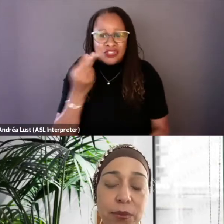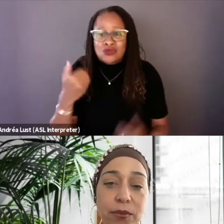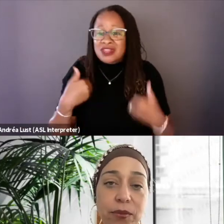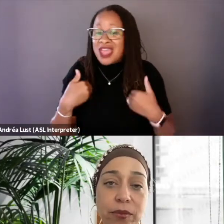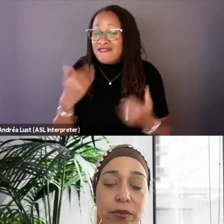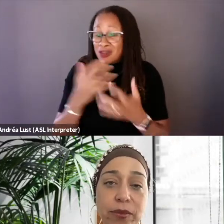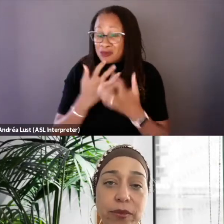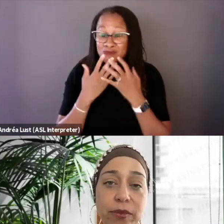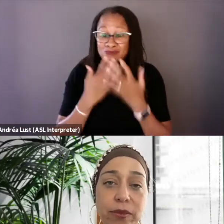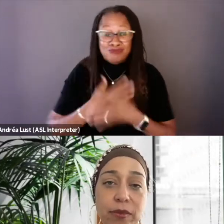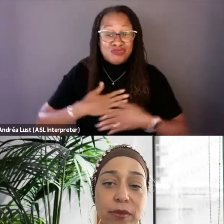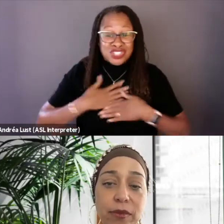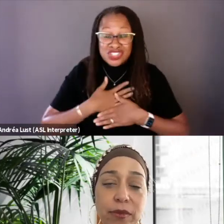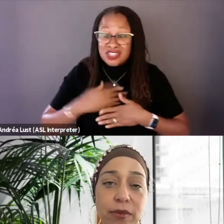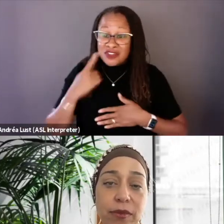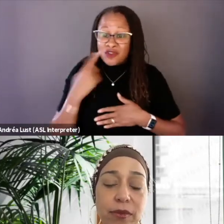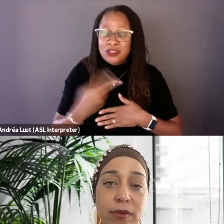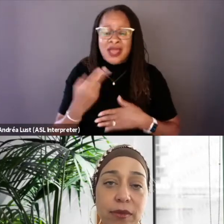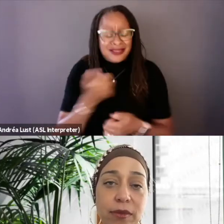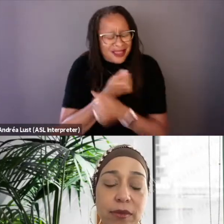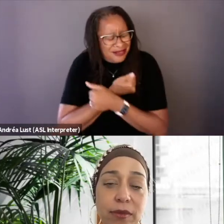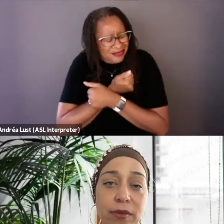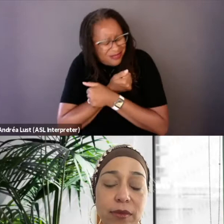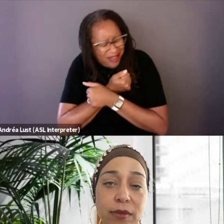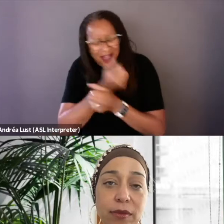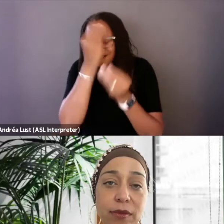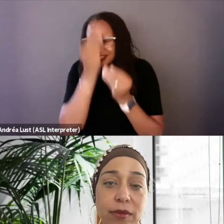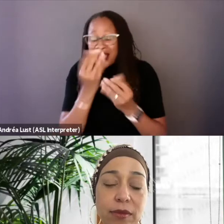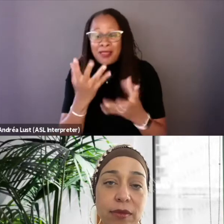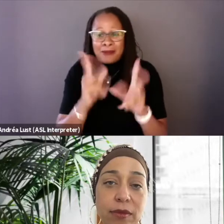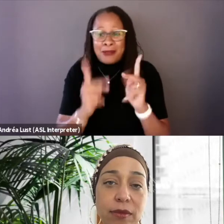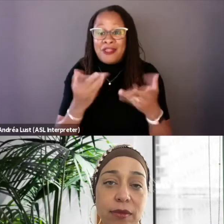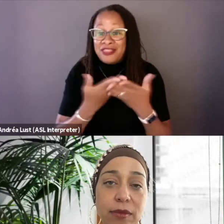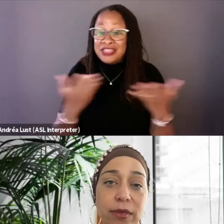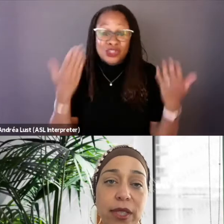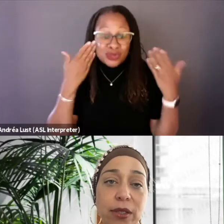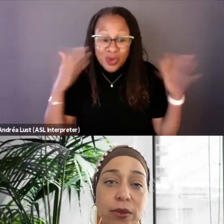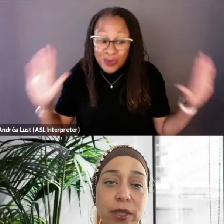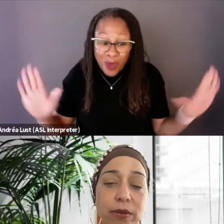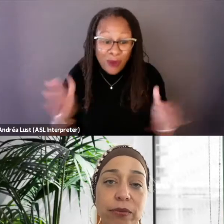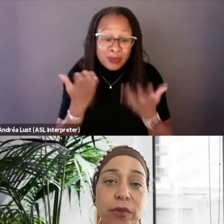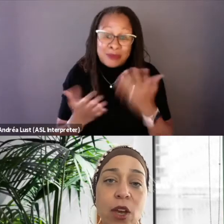And they love telling people these things that you may not know, you know.